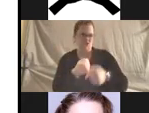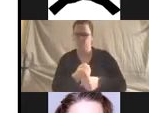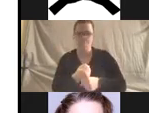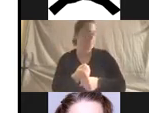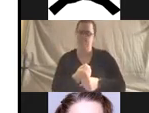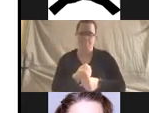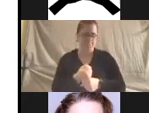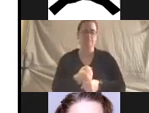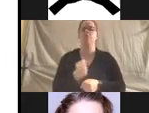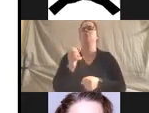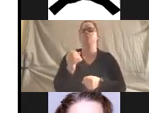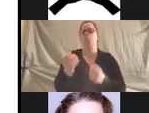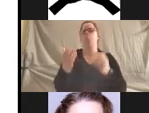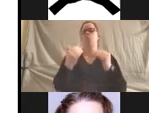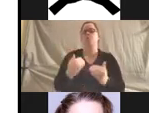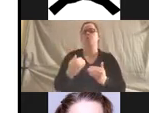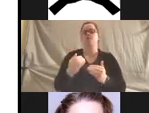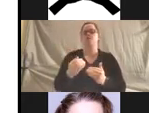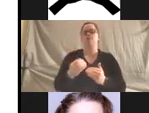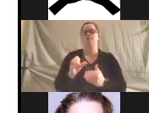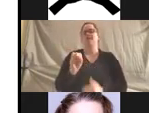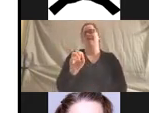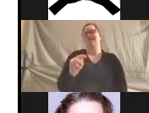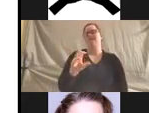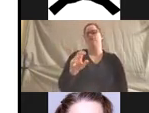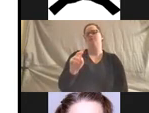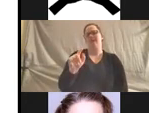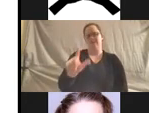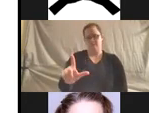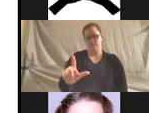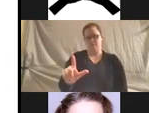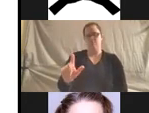And so, the incremental change that happened was the advocates